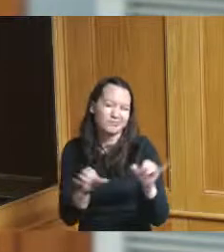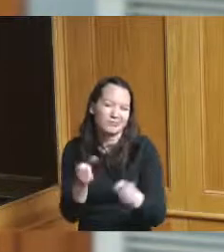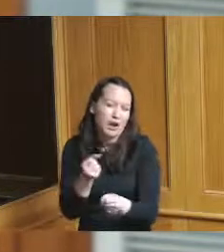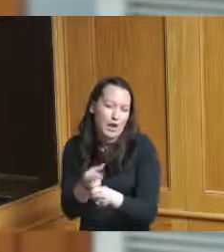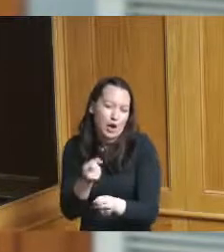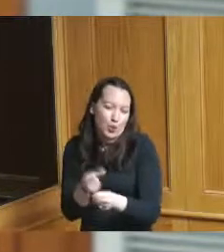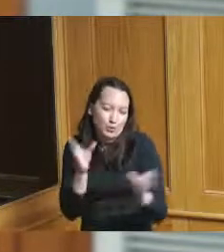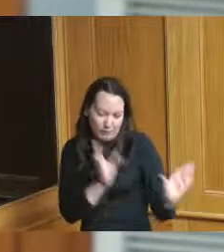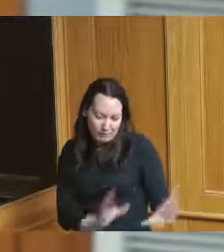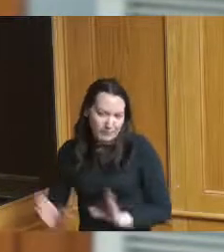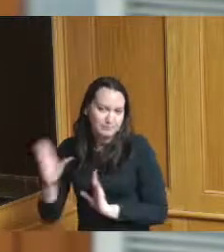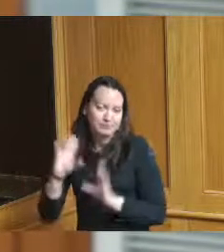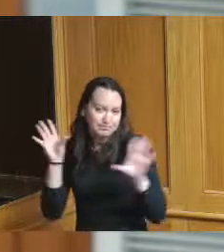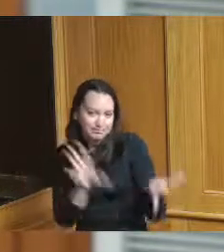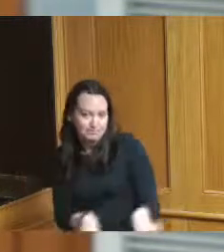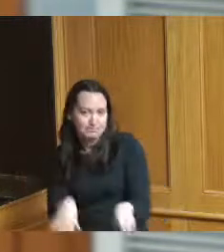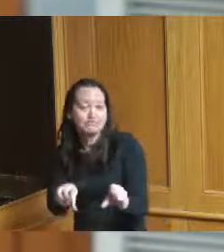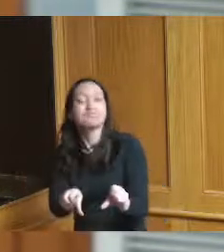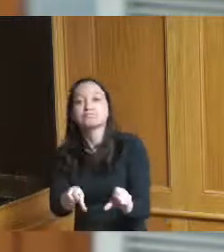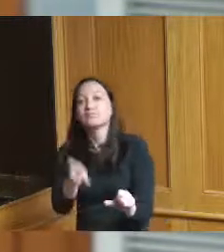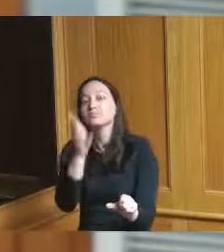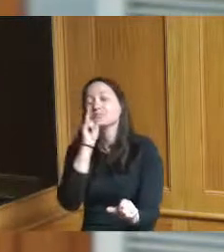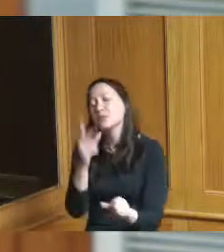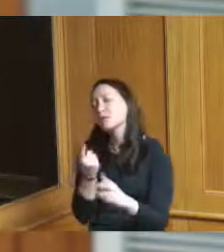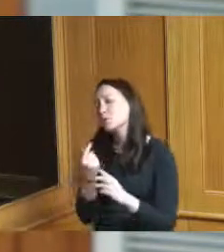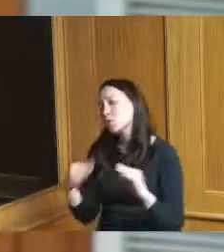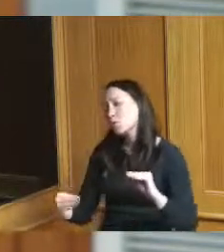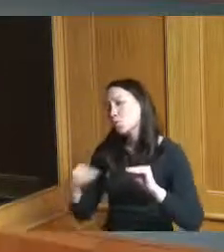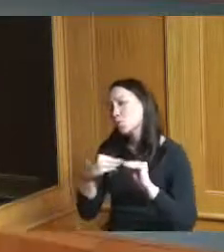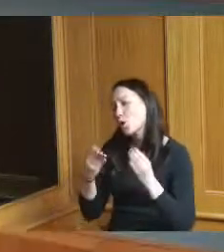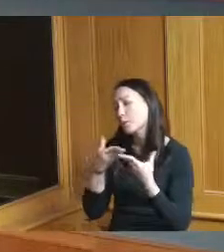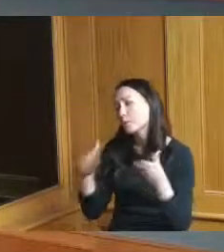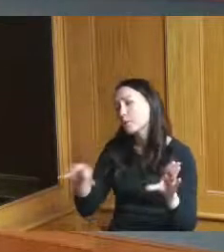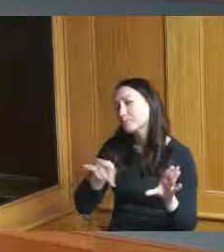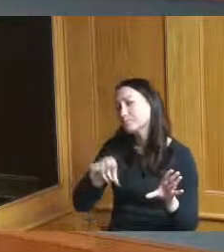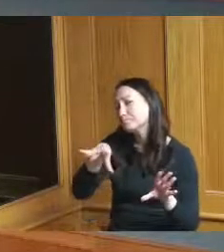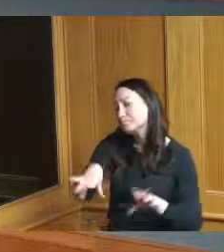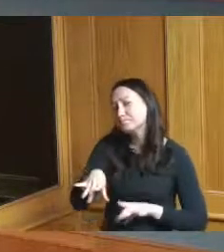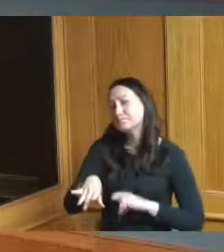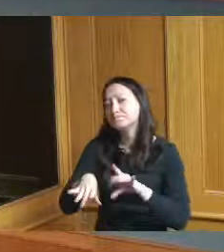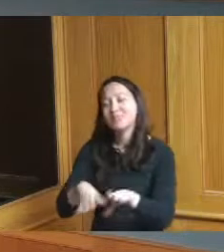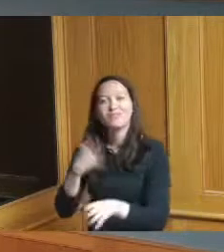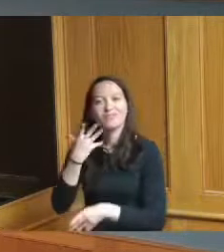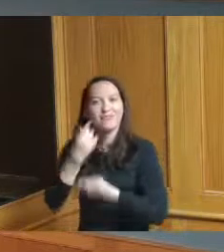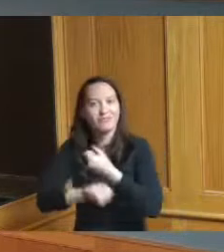plan adoption we do get a little bit more a public input in our five-year plan that we do that sets